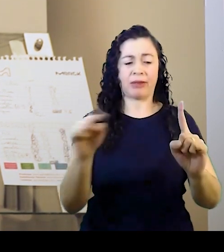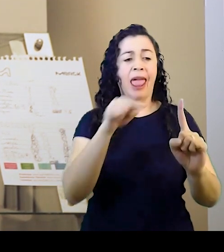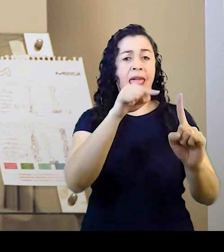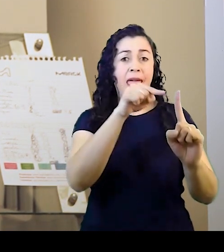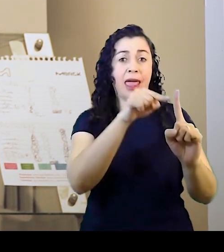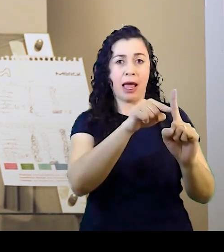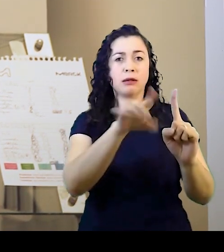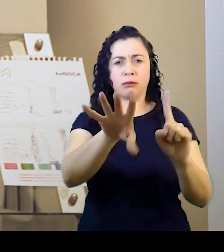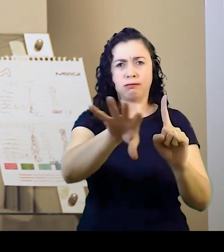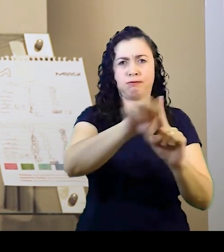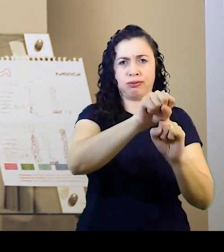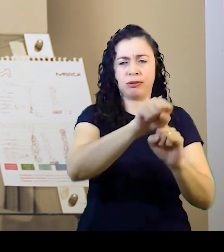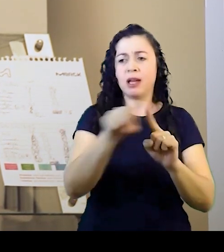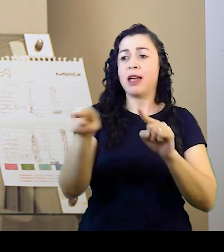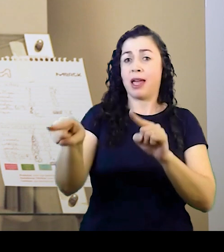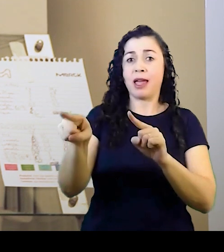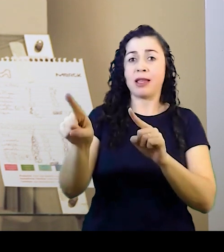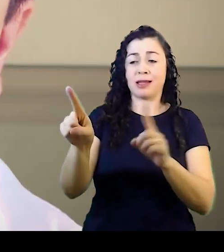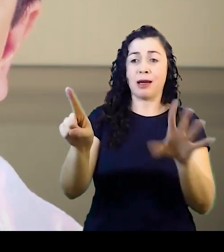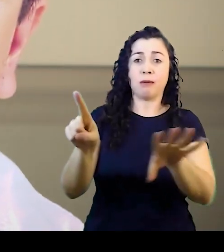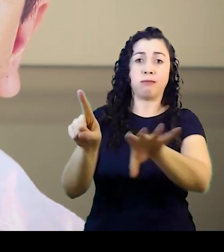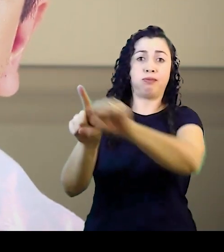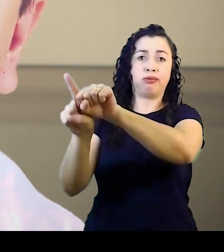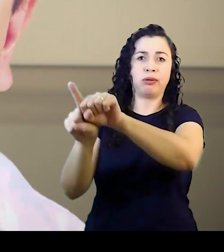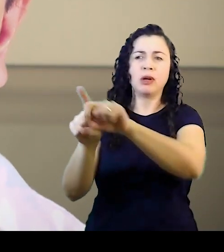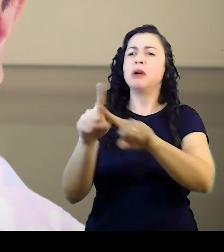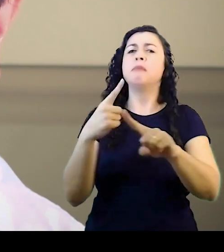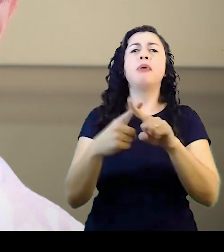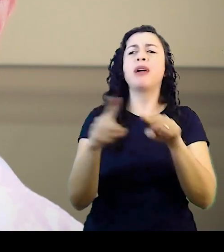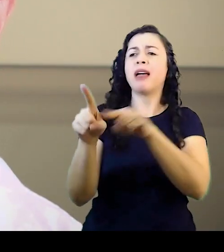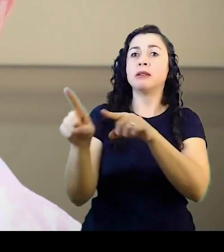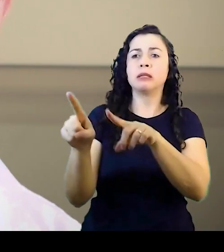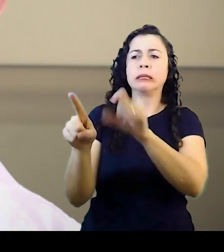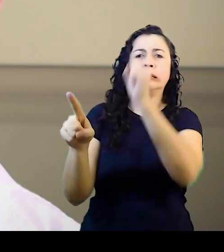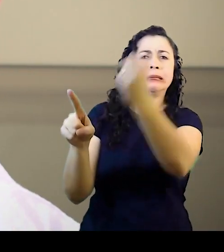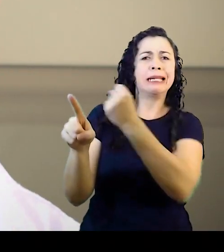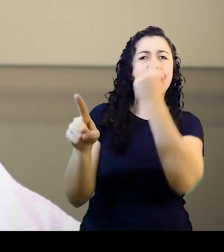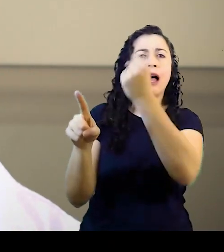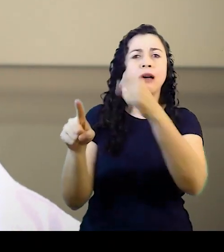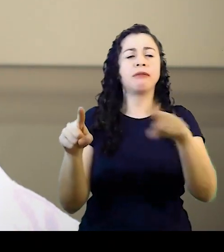in a different way, that causes them to have a serious illness, due to infection